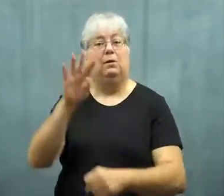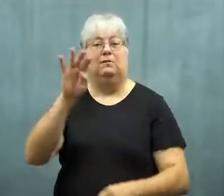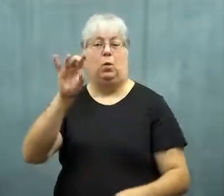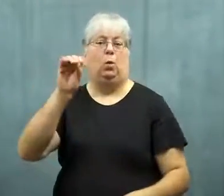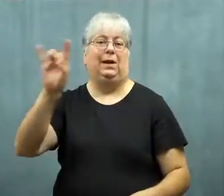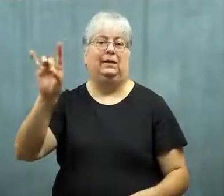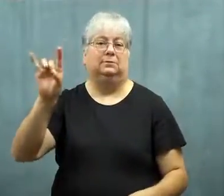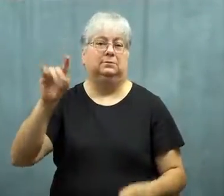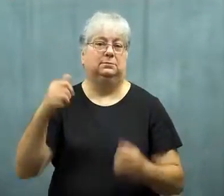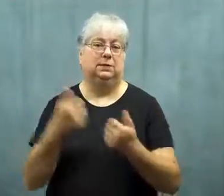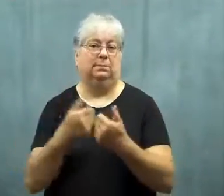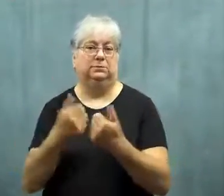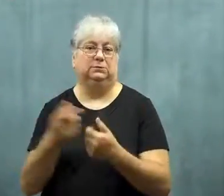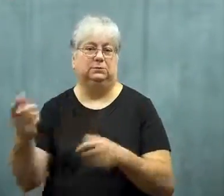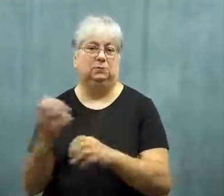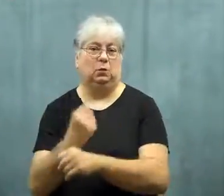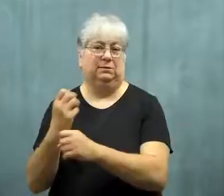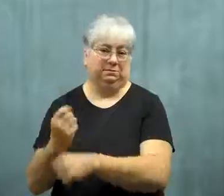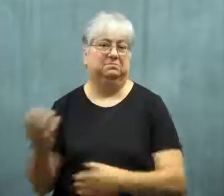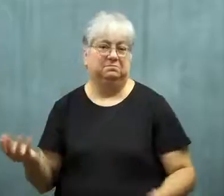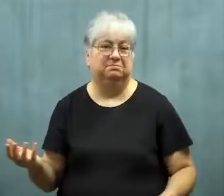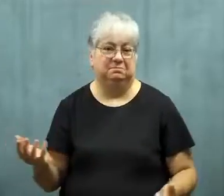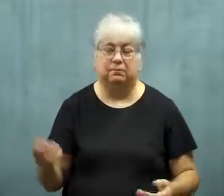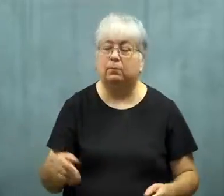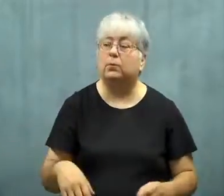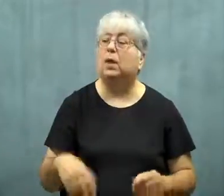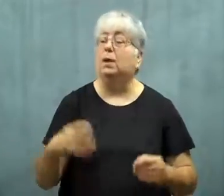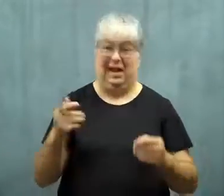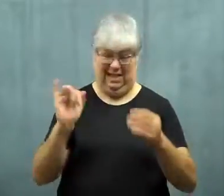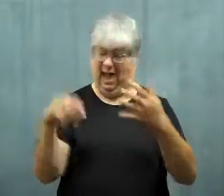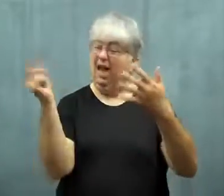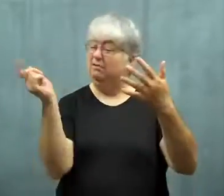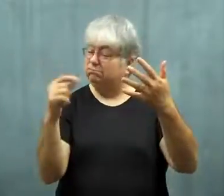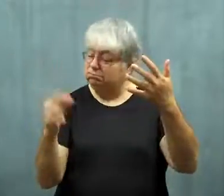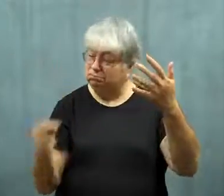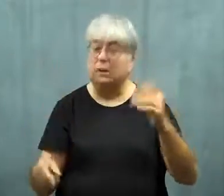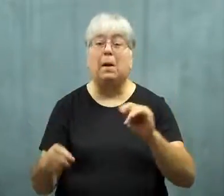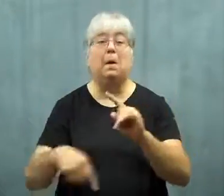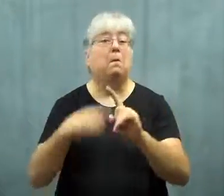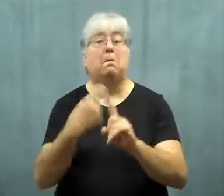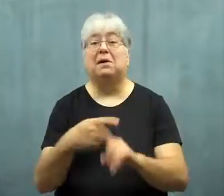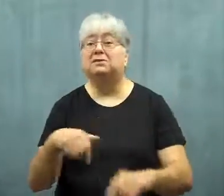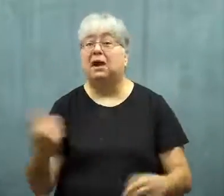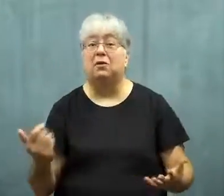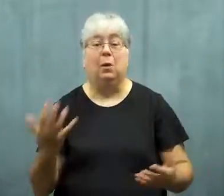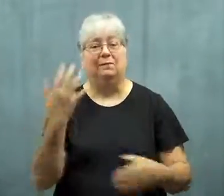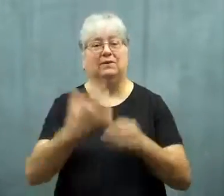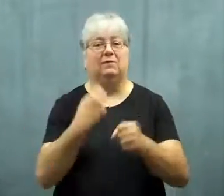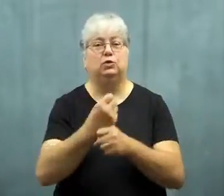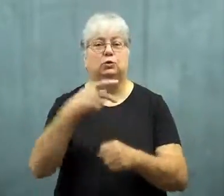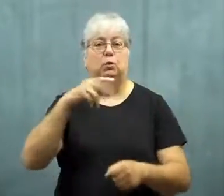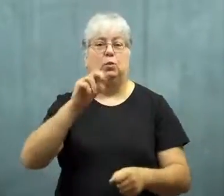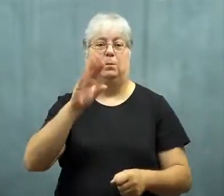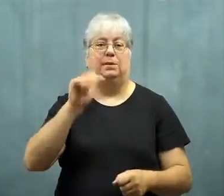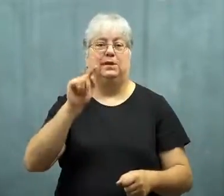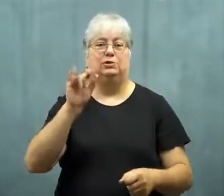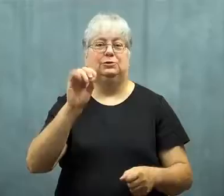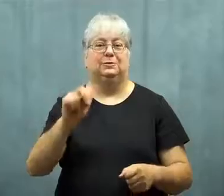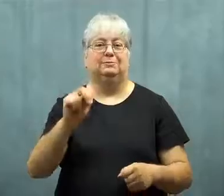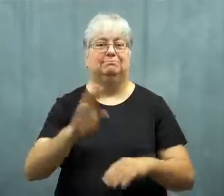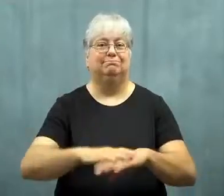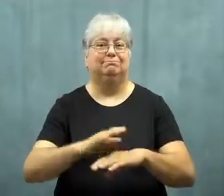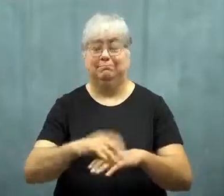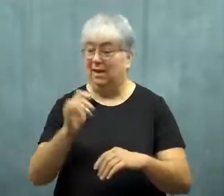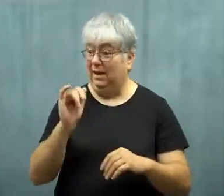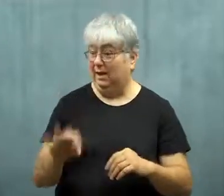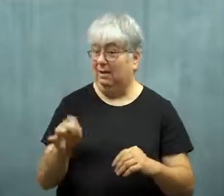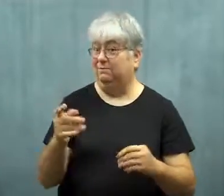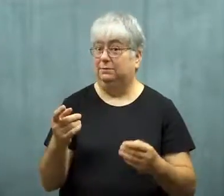with 408 games won.